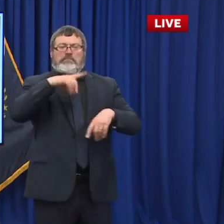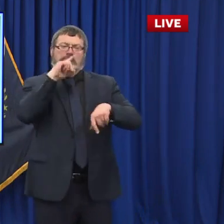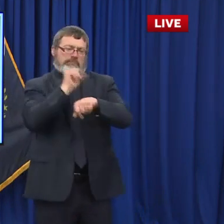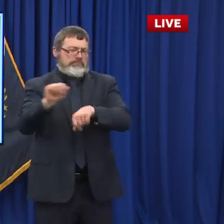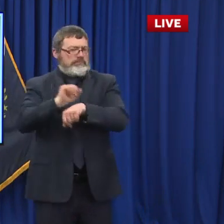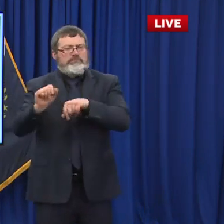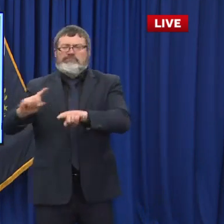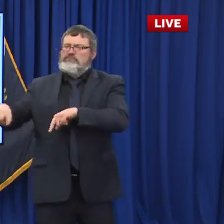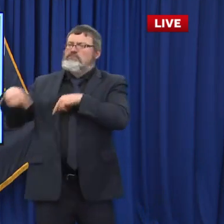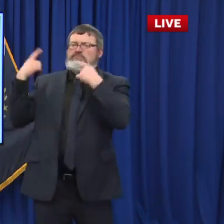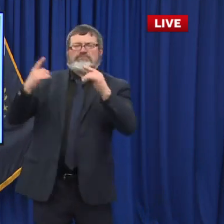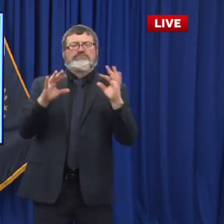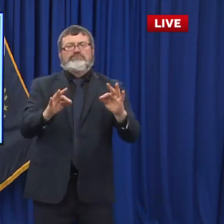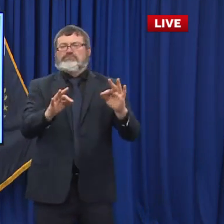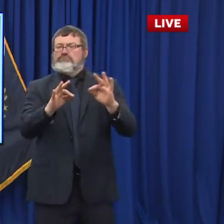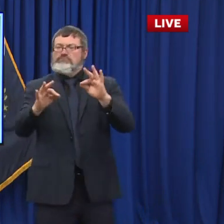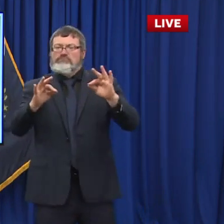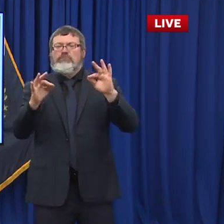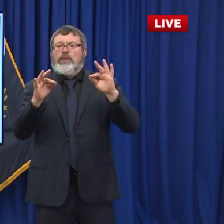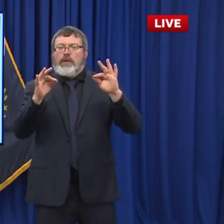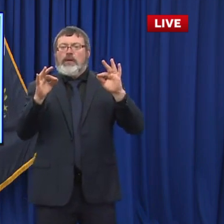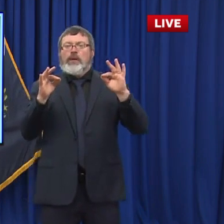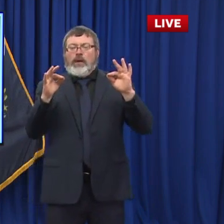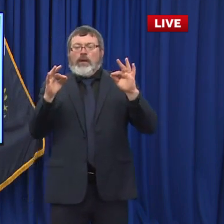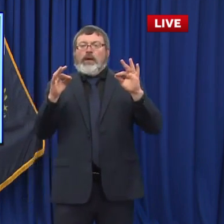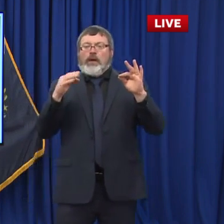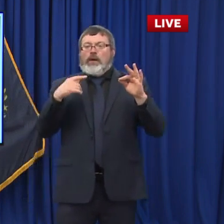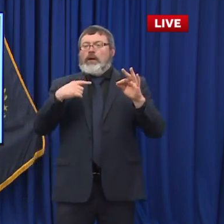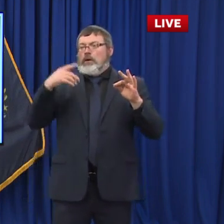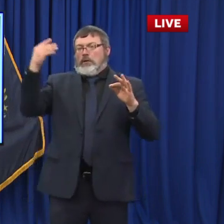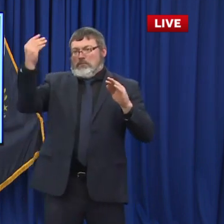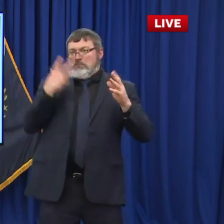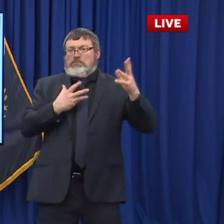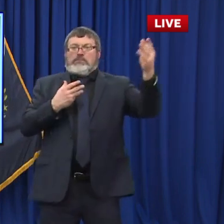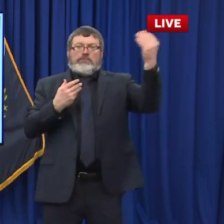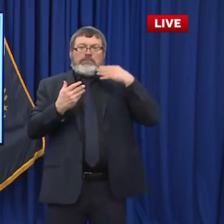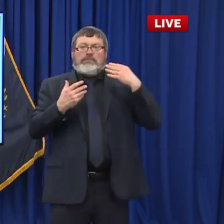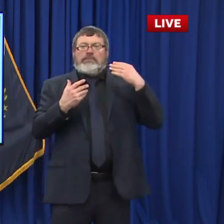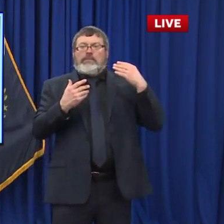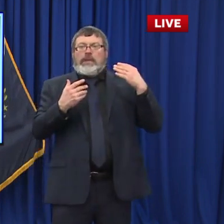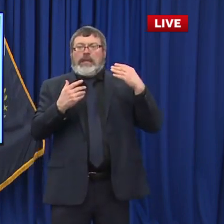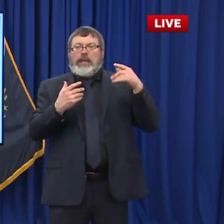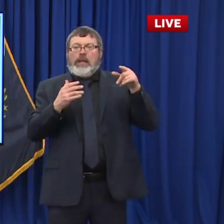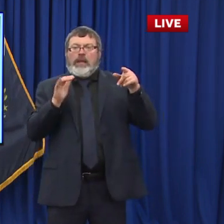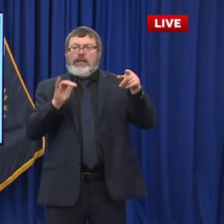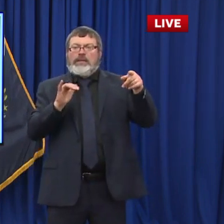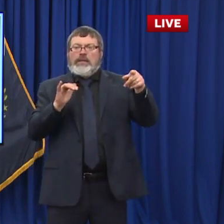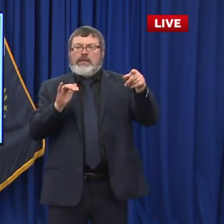I THINK THE PEOPLE OF THE STATE DID A GOOD JOB OVER THANKSGIVING KEEPING THEIR GROUP GATHERINGS SMALLER.